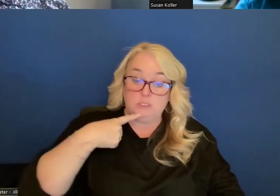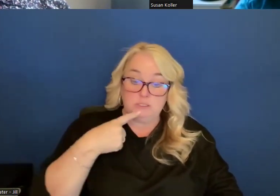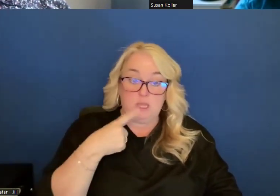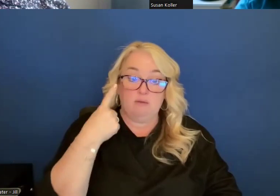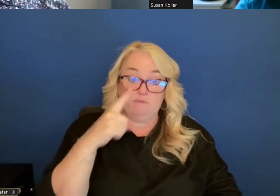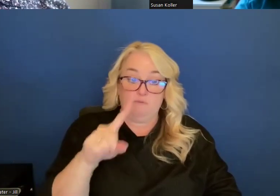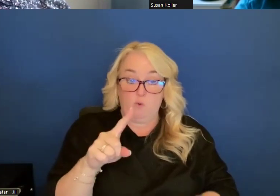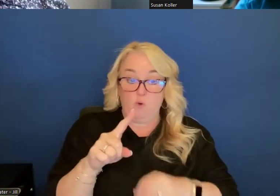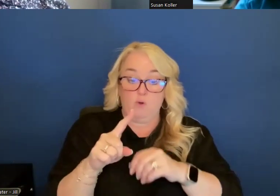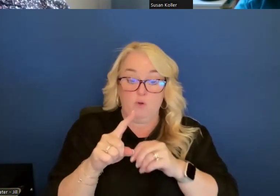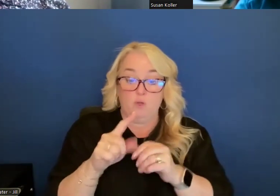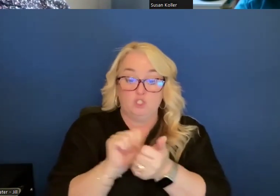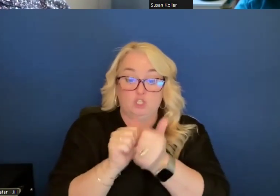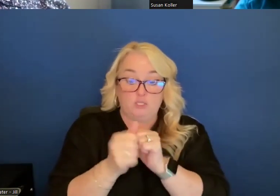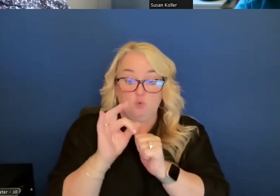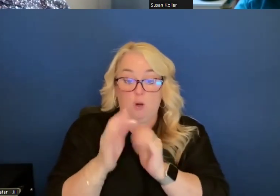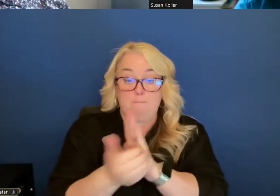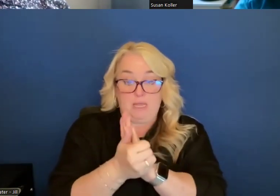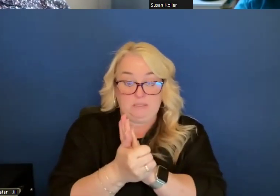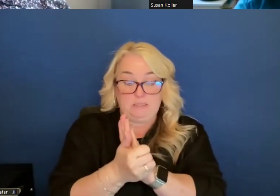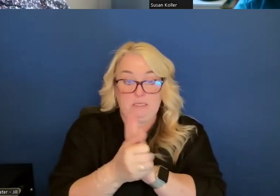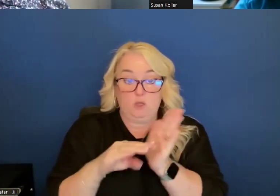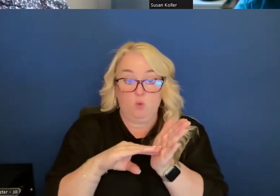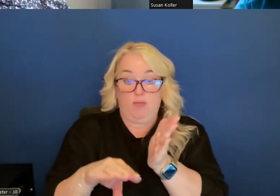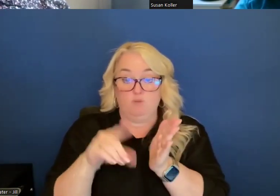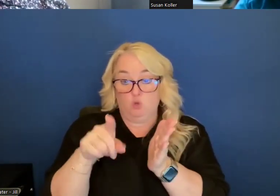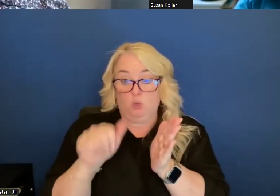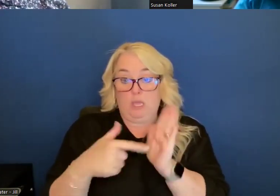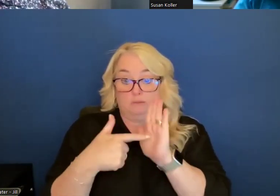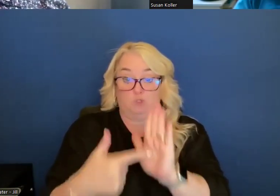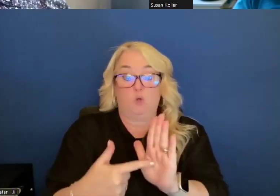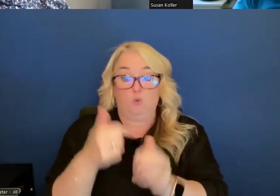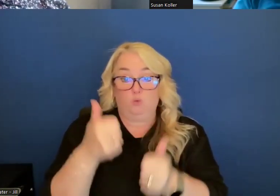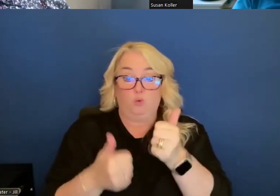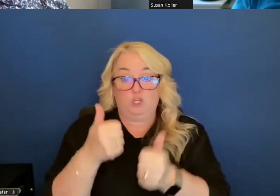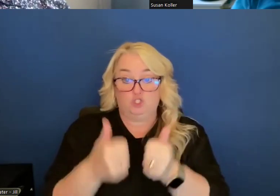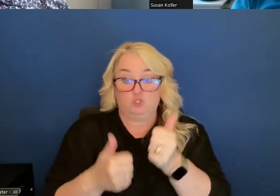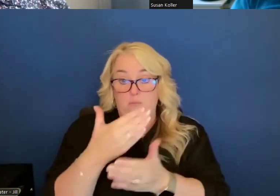the waiver, could we highlight what section has been changed, from what to what? And just provide that.